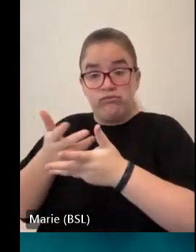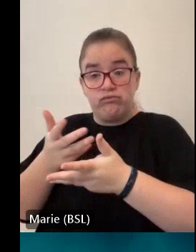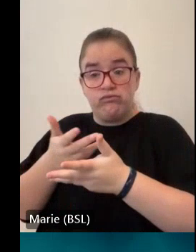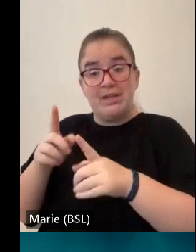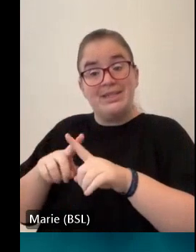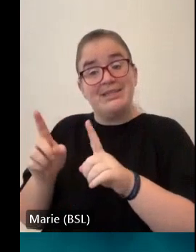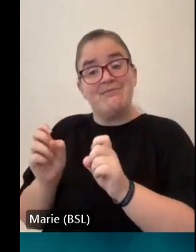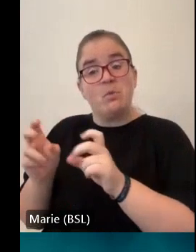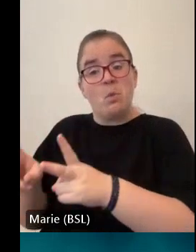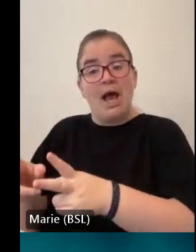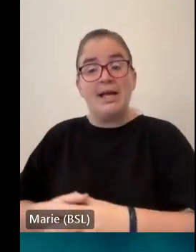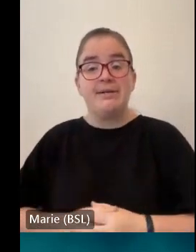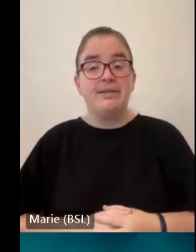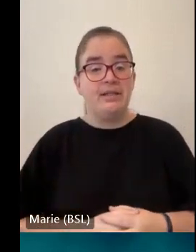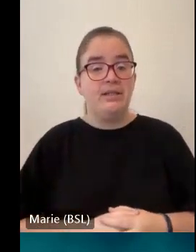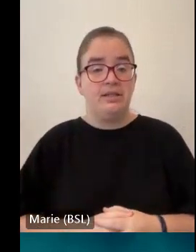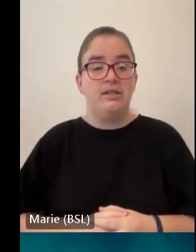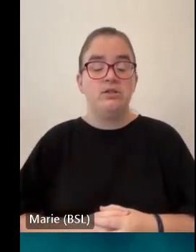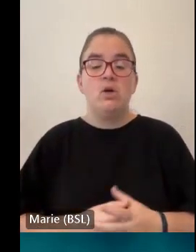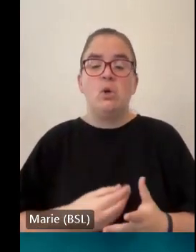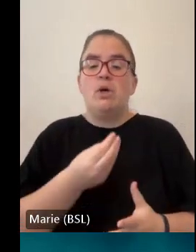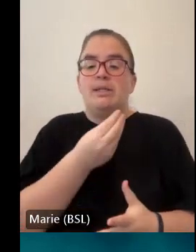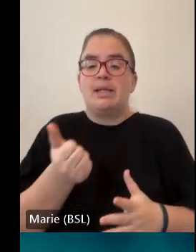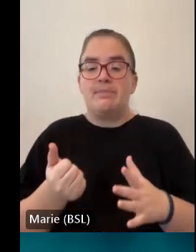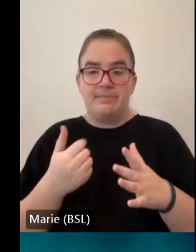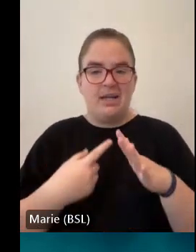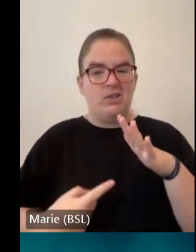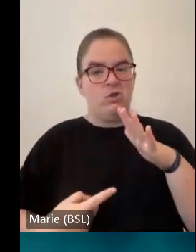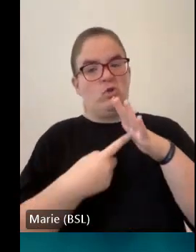So so some of our real top tips that we would say is really